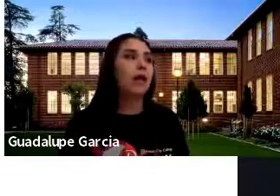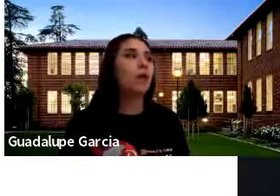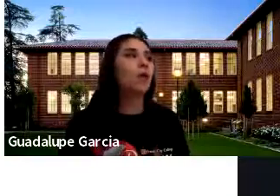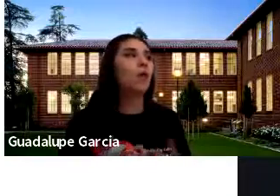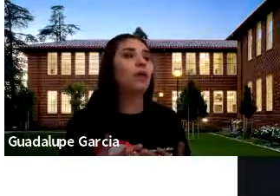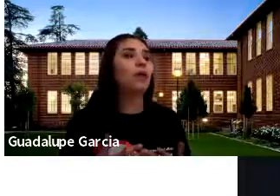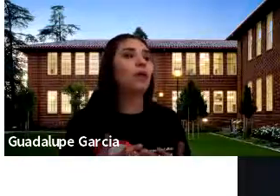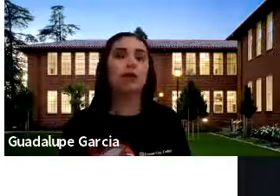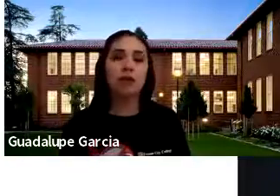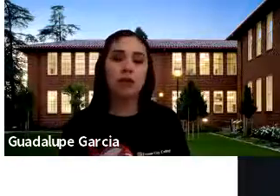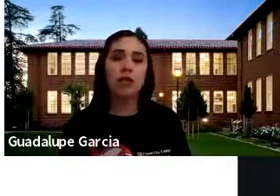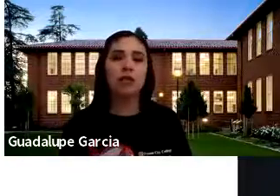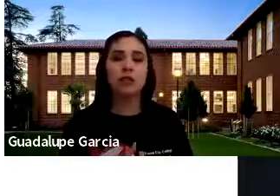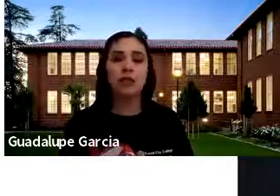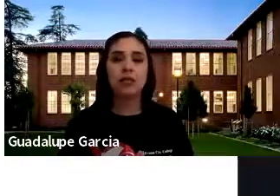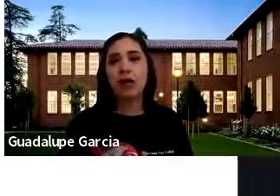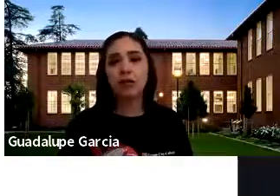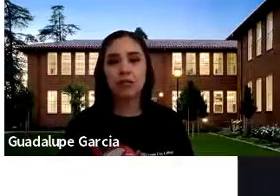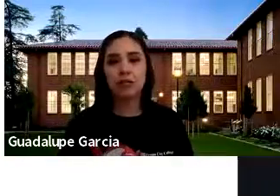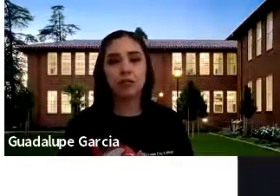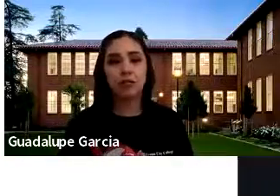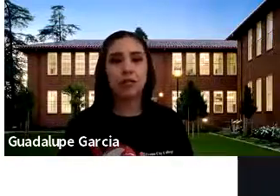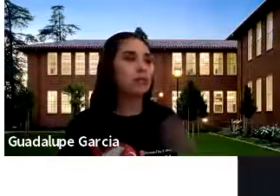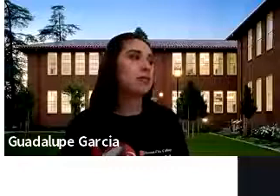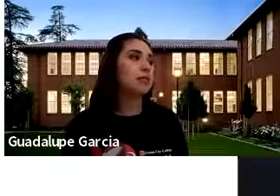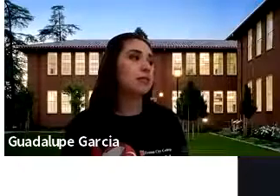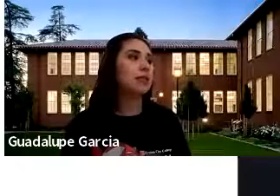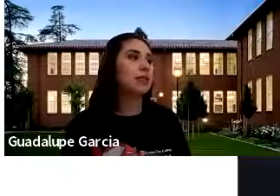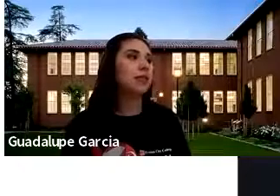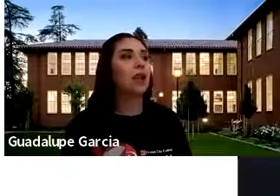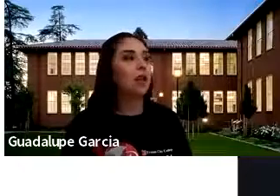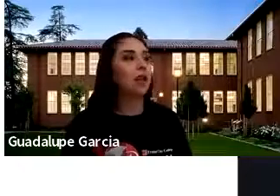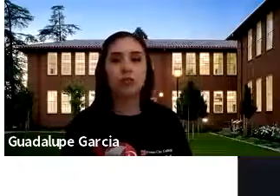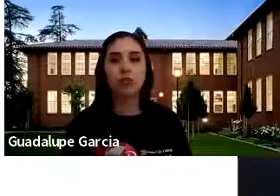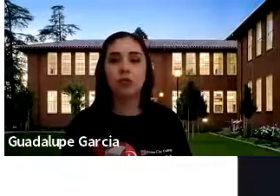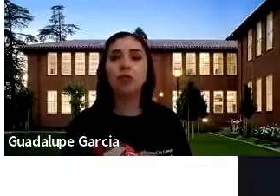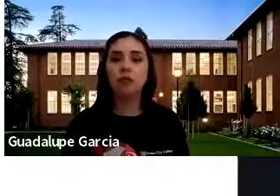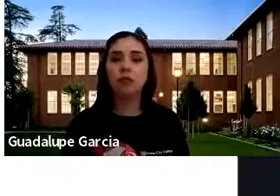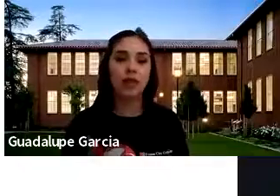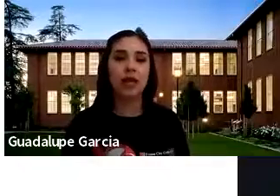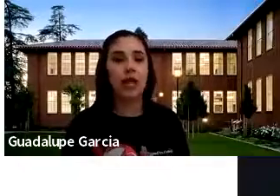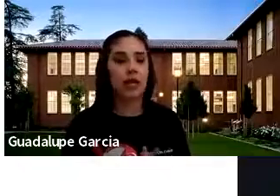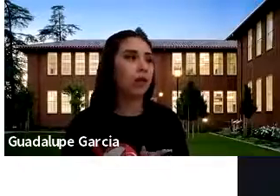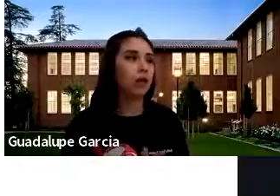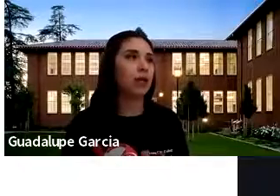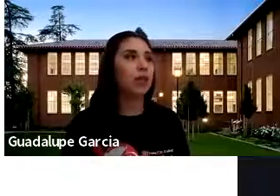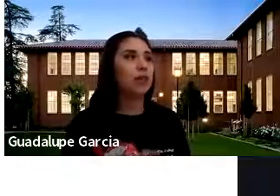only undocumented students are considered dreamers. As you can see, there's a lot more students who fall under that category. So